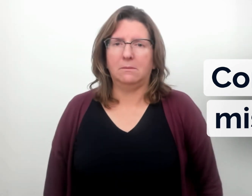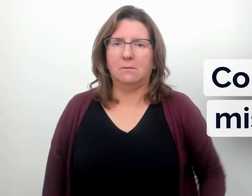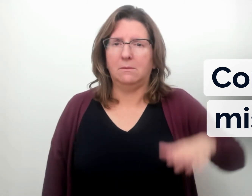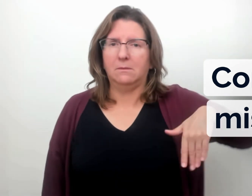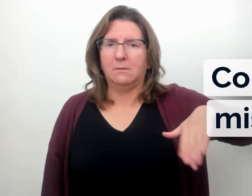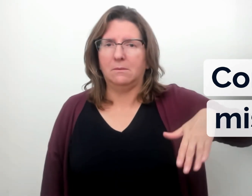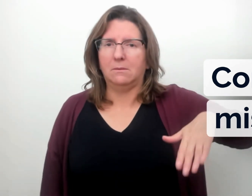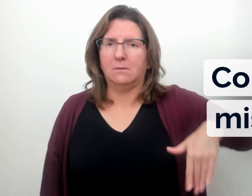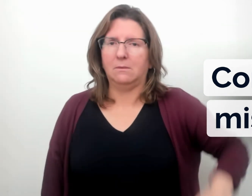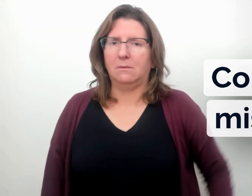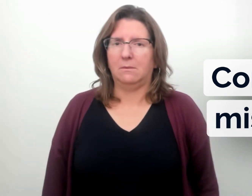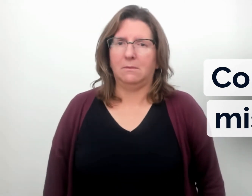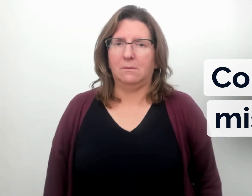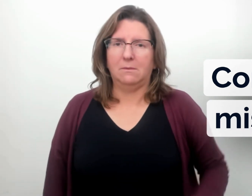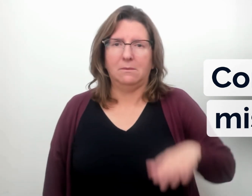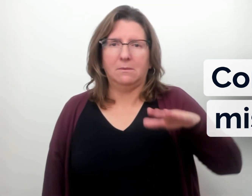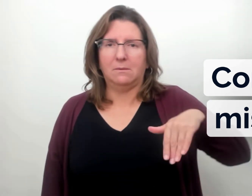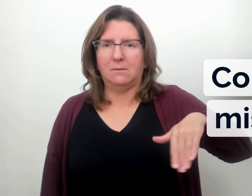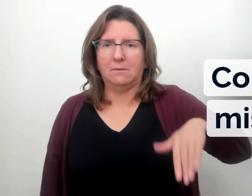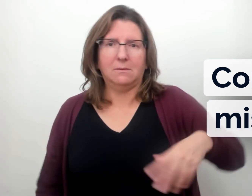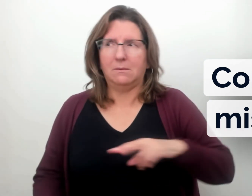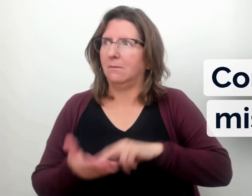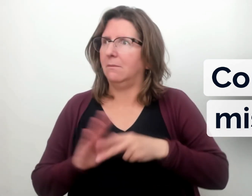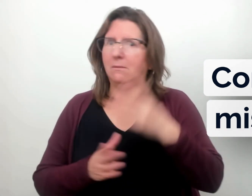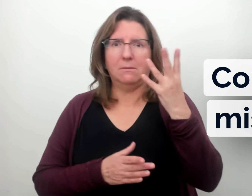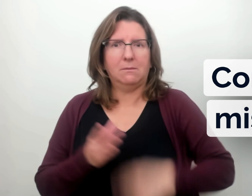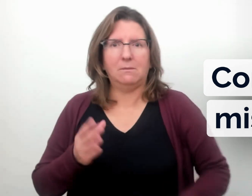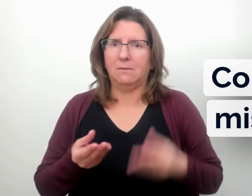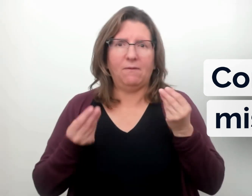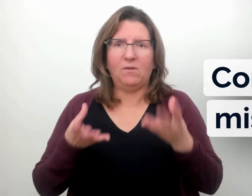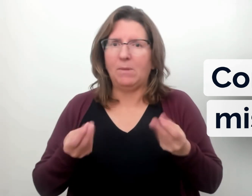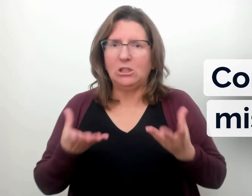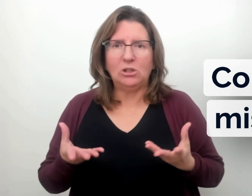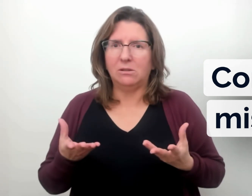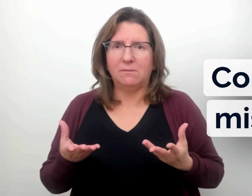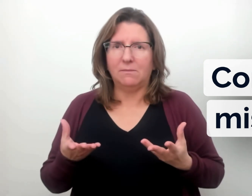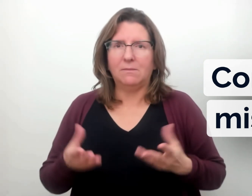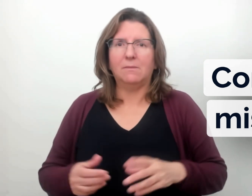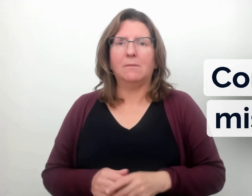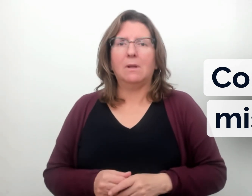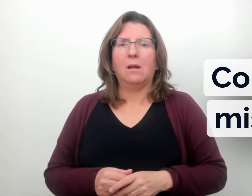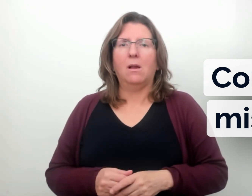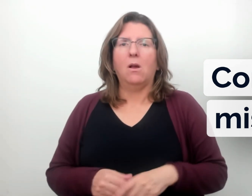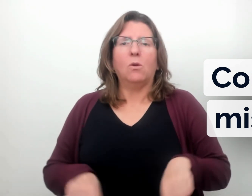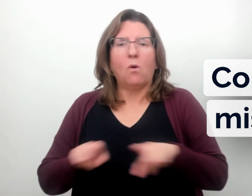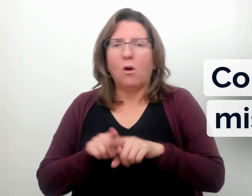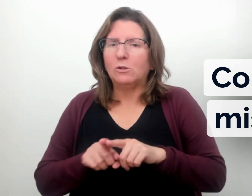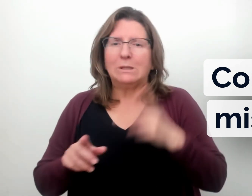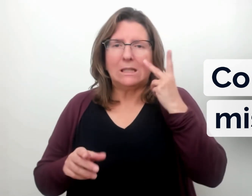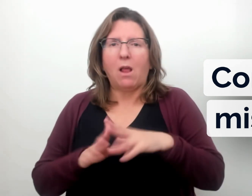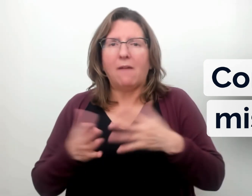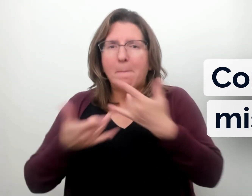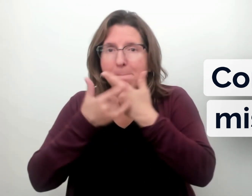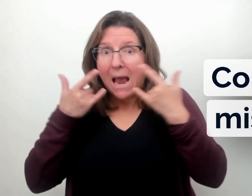We can see a sign but we don't know what they really mean because the face is kind of dead.